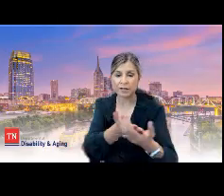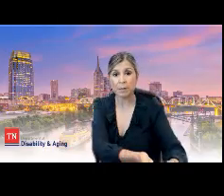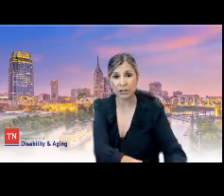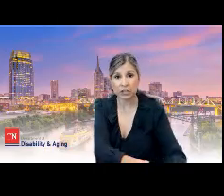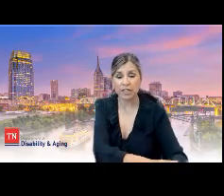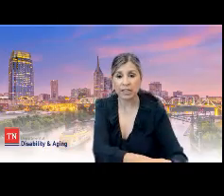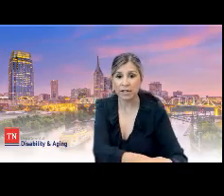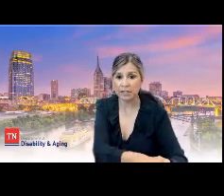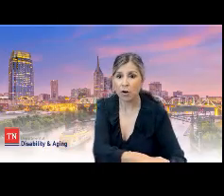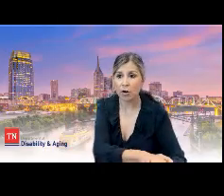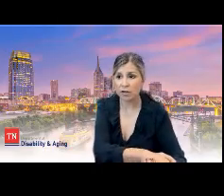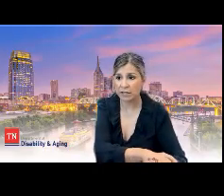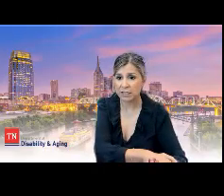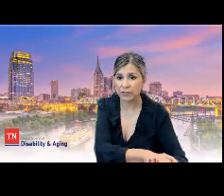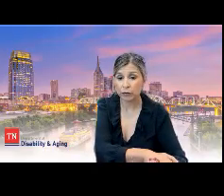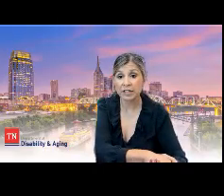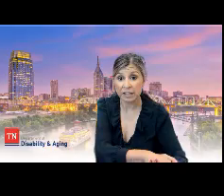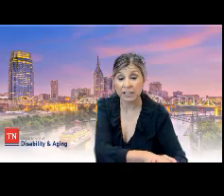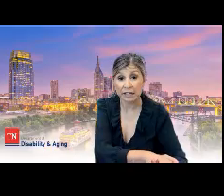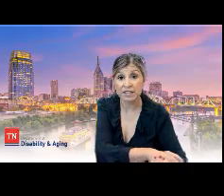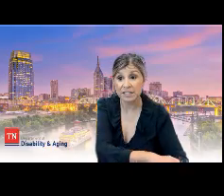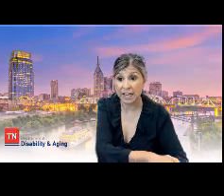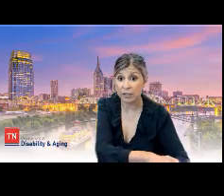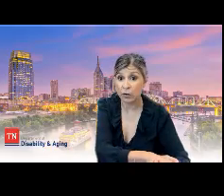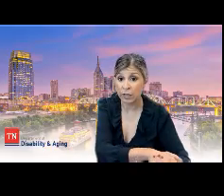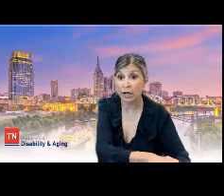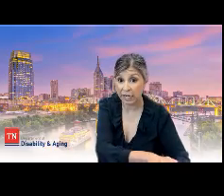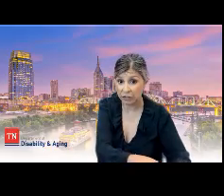As I mentioned, it is our federally designated state unit